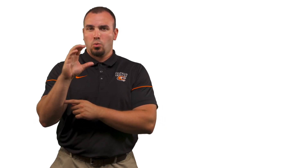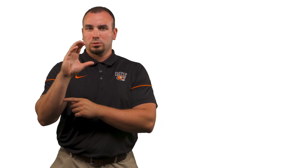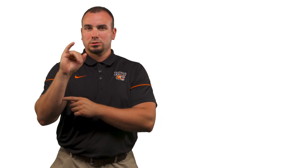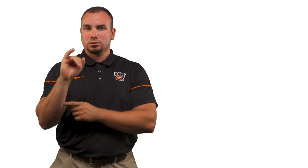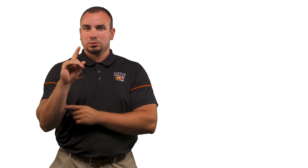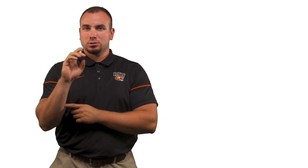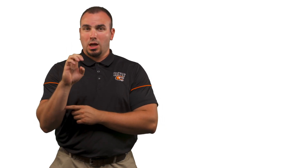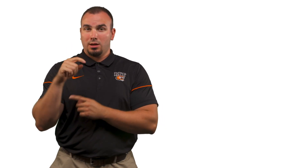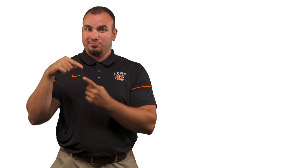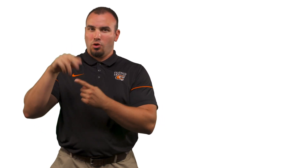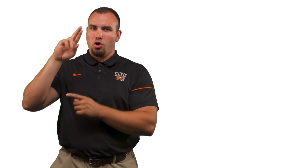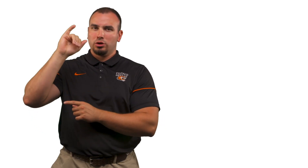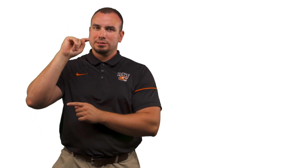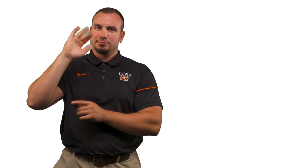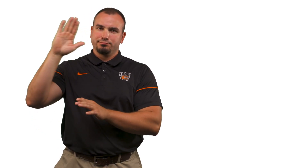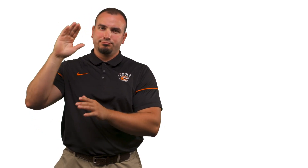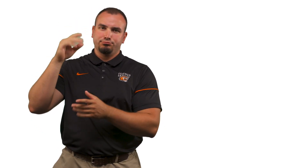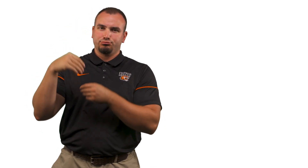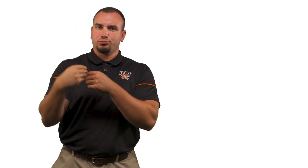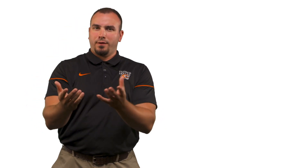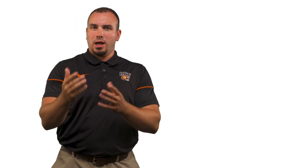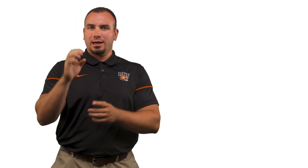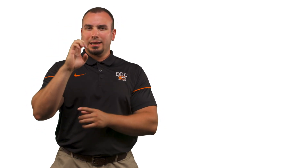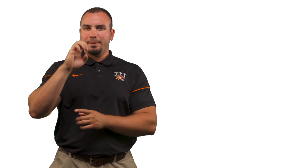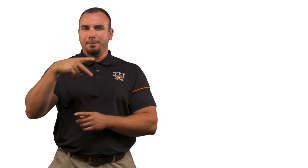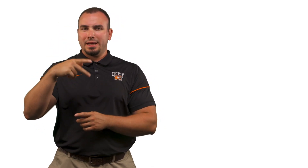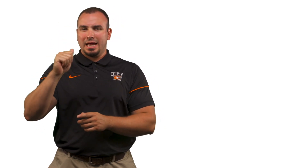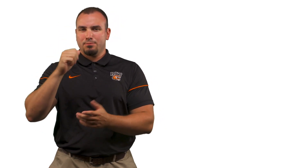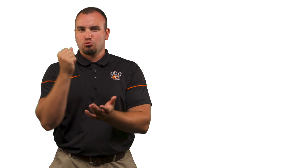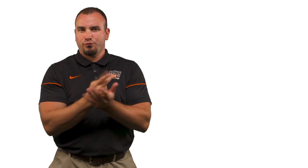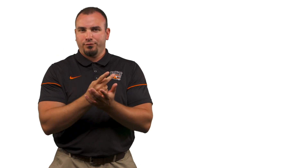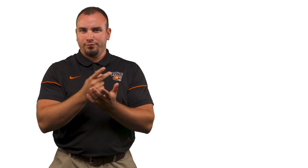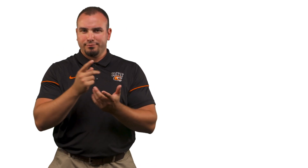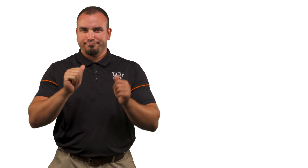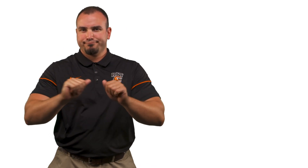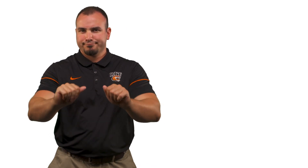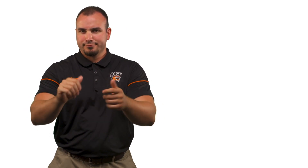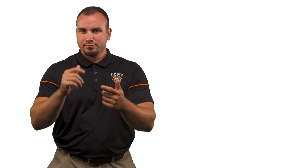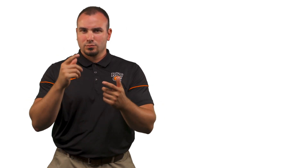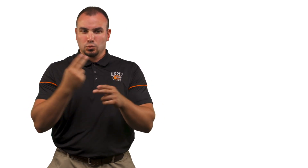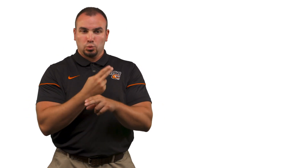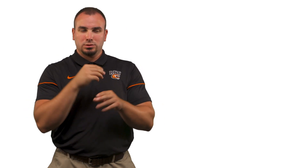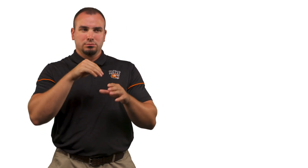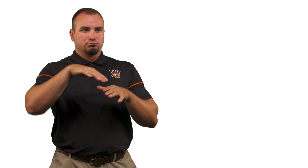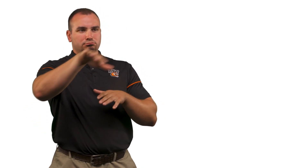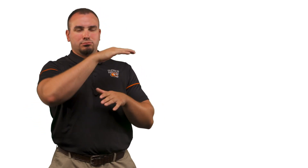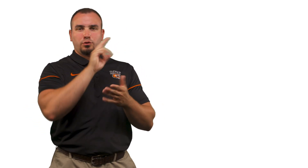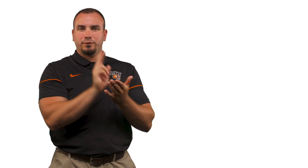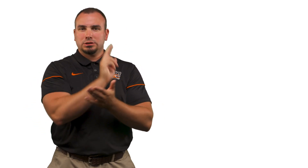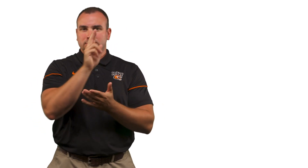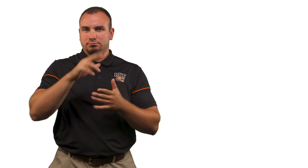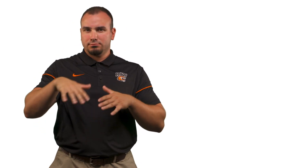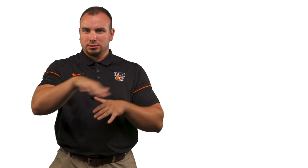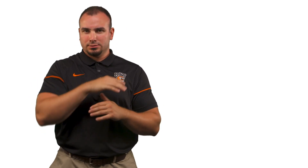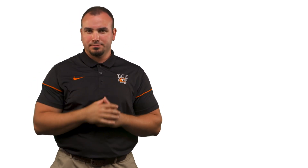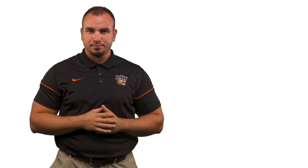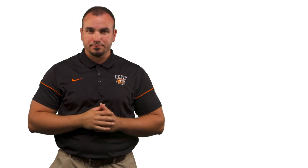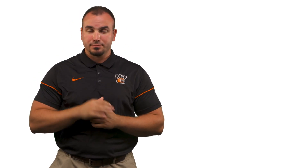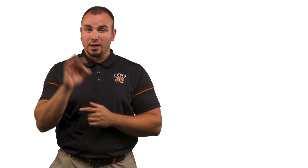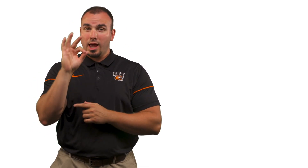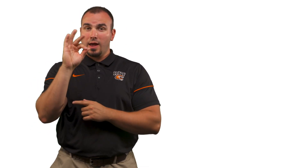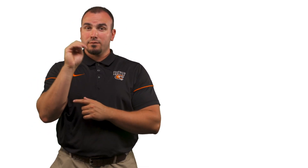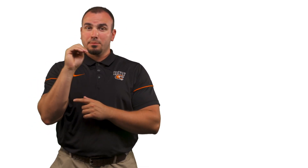PathoCide is the RIT provided EPA-approved disinfectant to be used in University spaces.